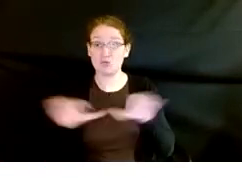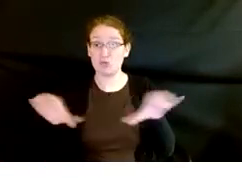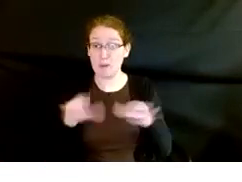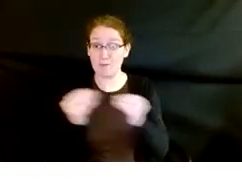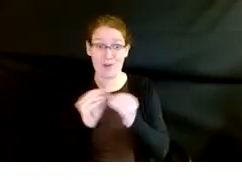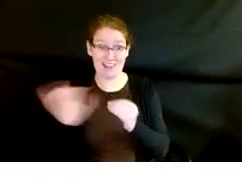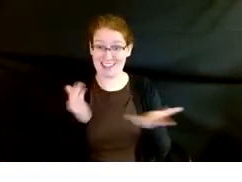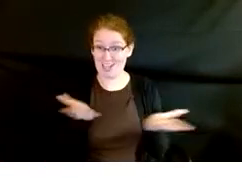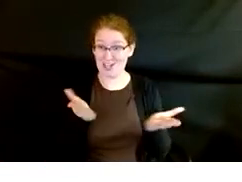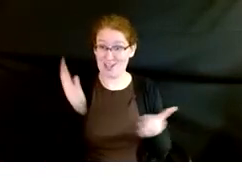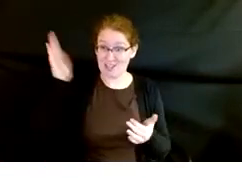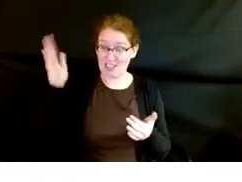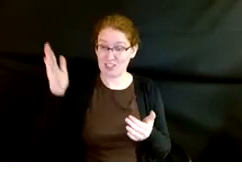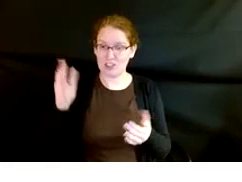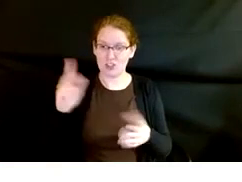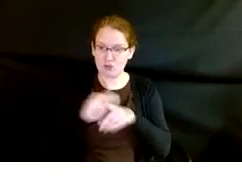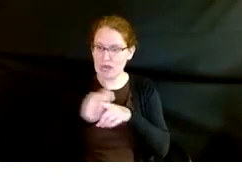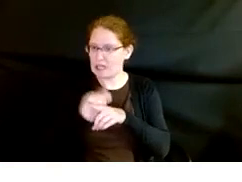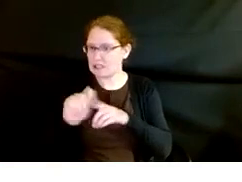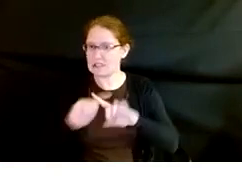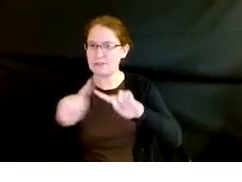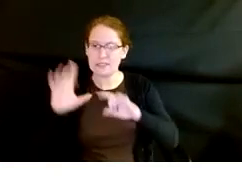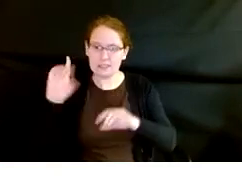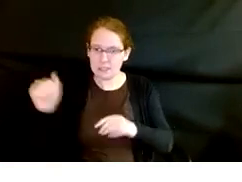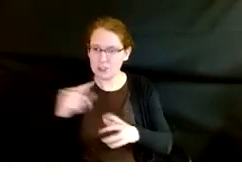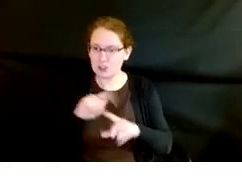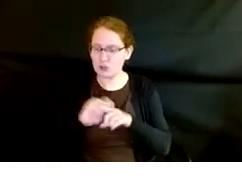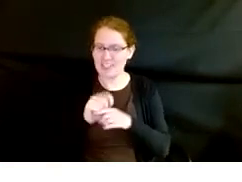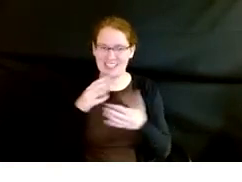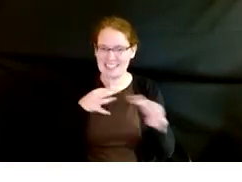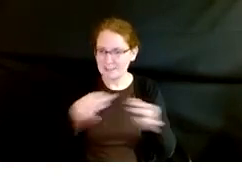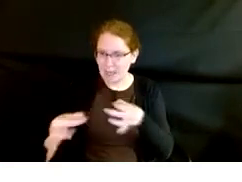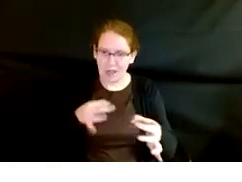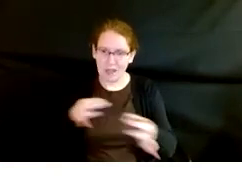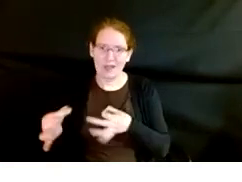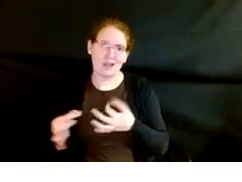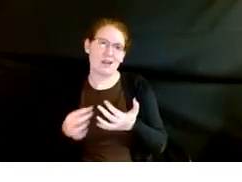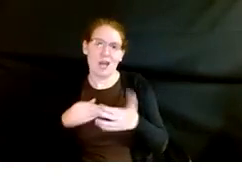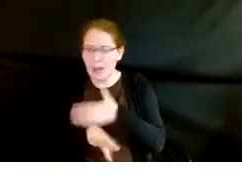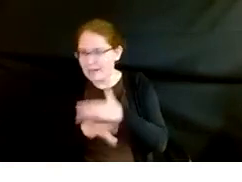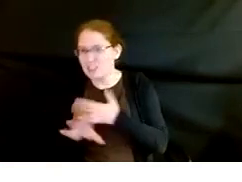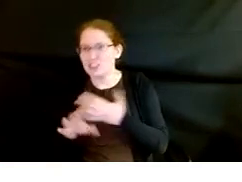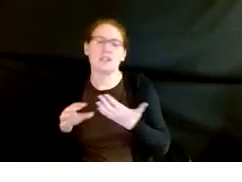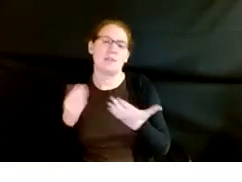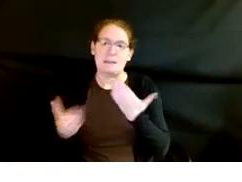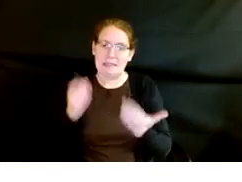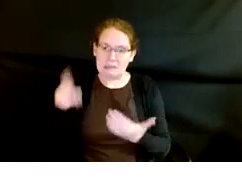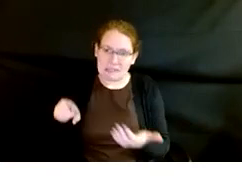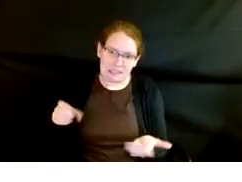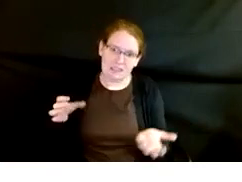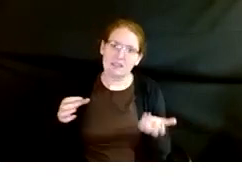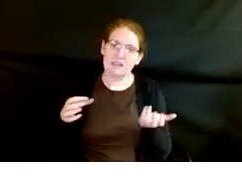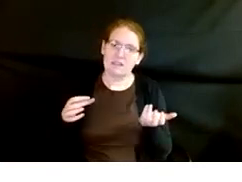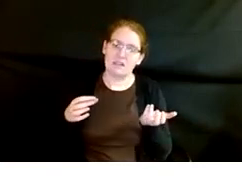disability in general, explaining accommodations that may be necessary um how to interact with